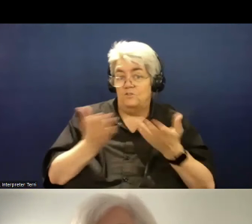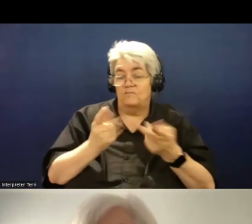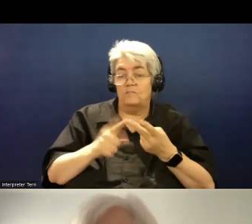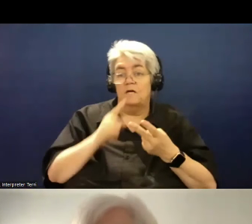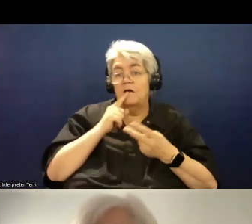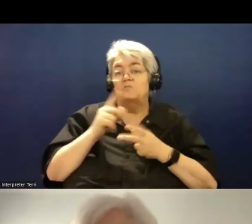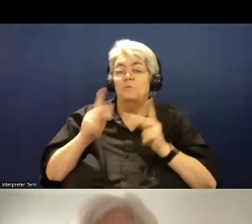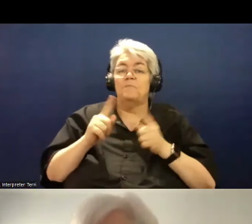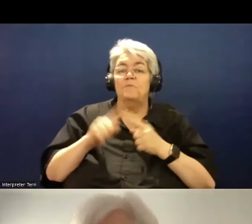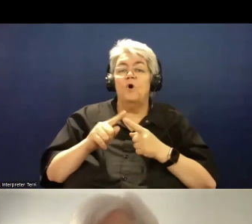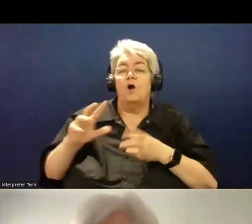INDIVIDUALS FROM THE DEPARTMENT OF CORRECTIONS IN NEW YORK AND